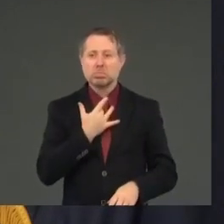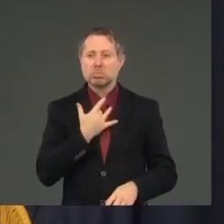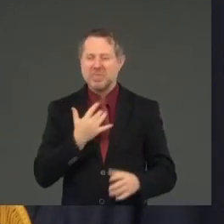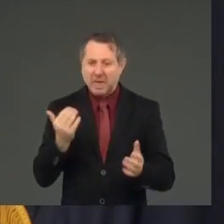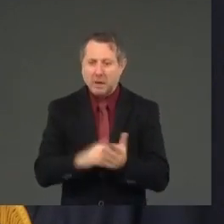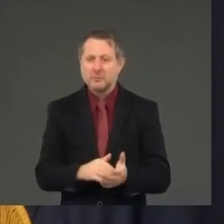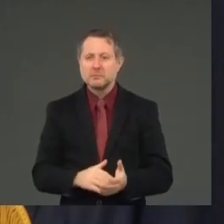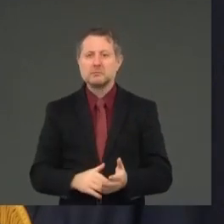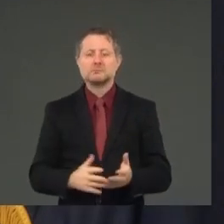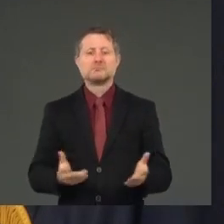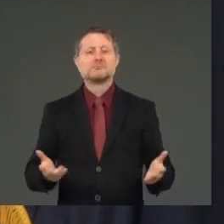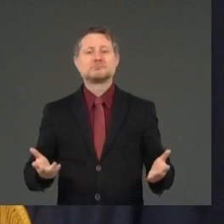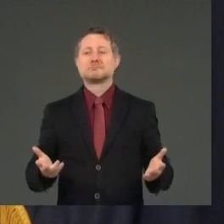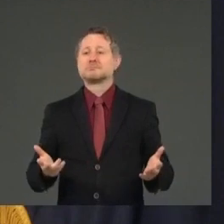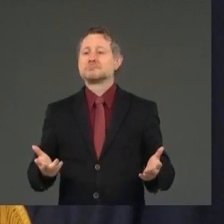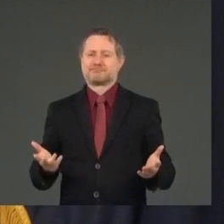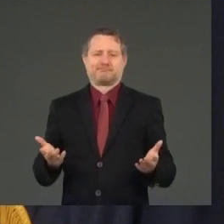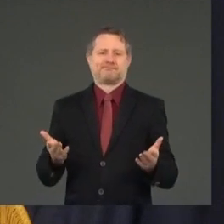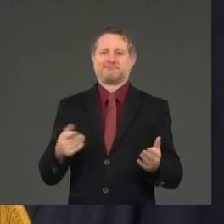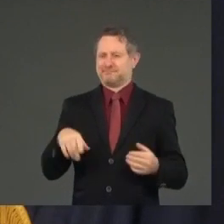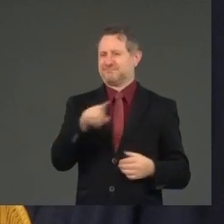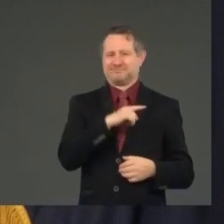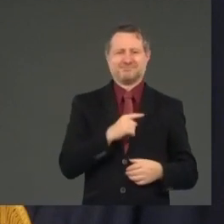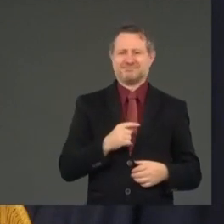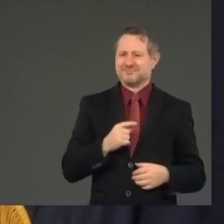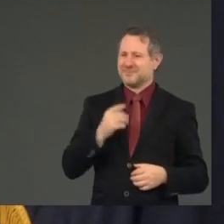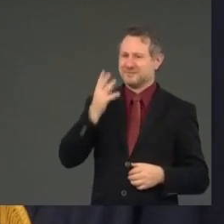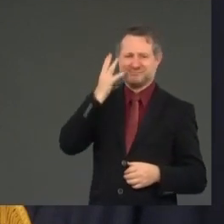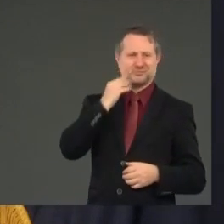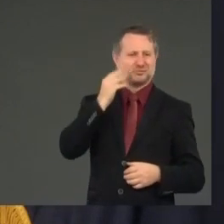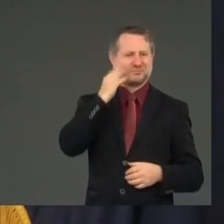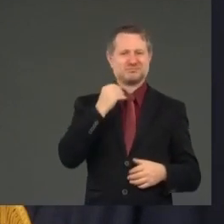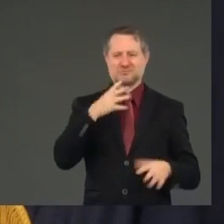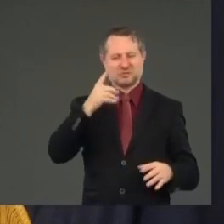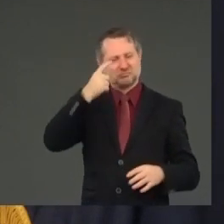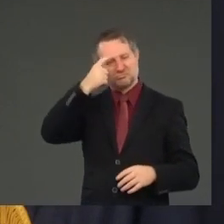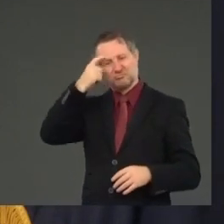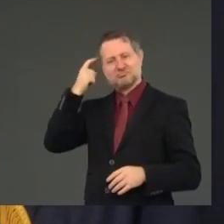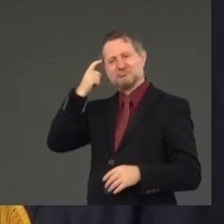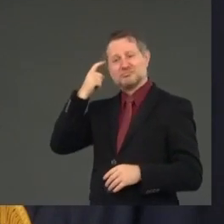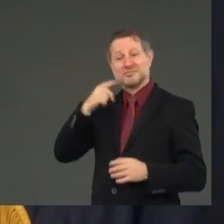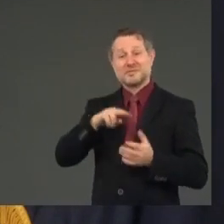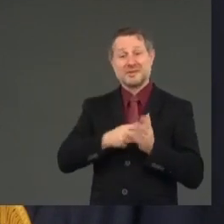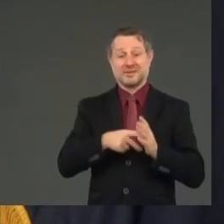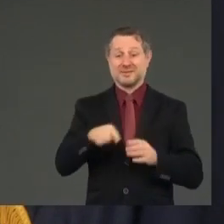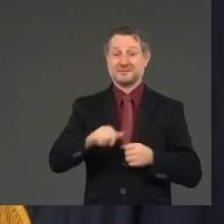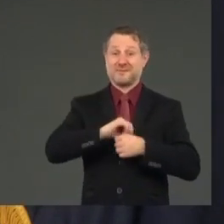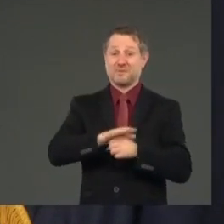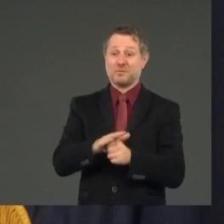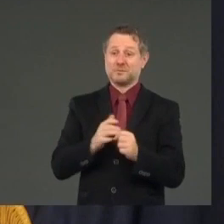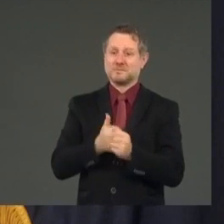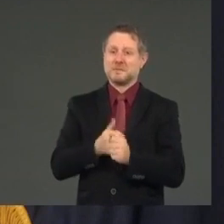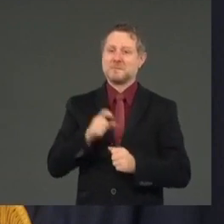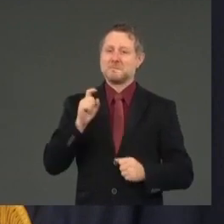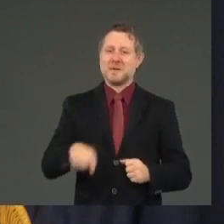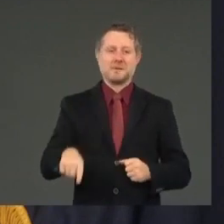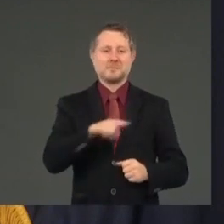FLOODS AND TORNADOES AND EVERYBODY SAID, THAT WILL NEVER HAPPEN AGAIN. EXCEPT IT DID, AGAIN AND AGAIN AND AGAIN.